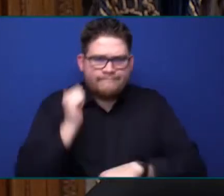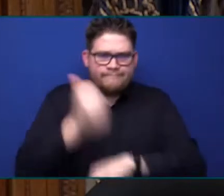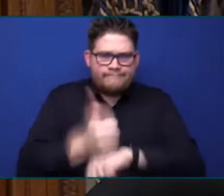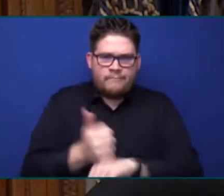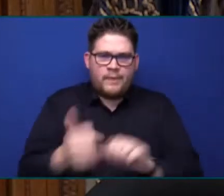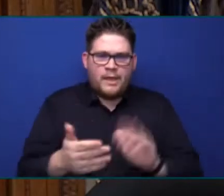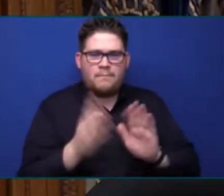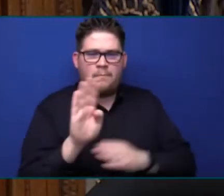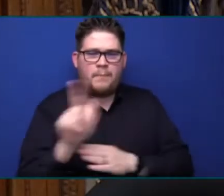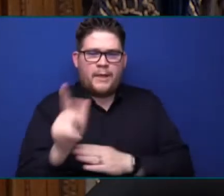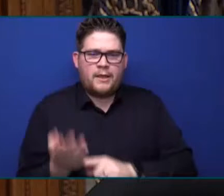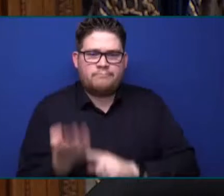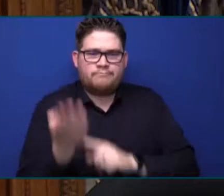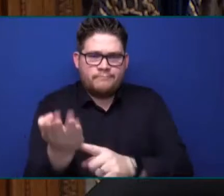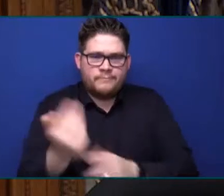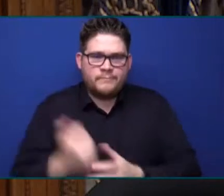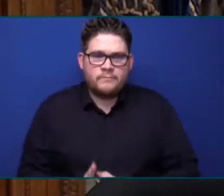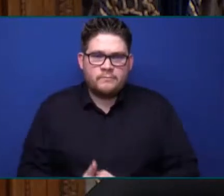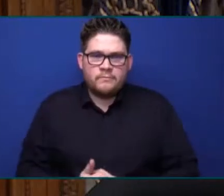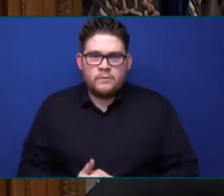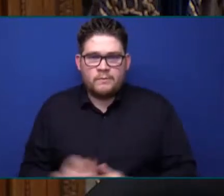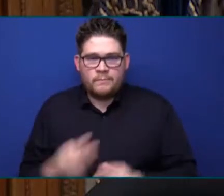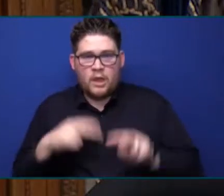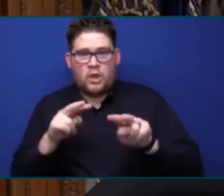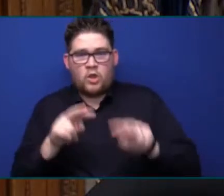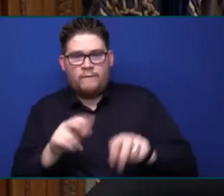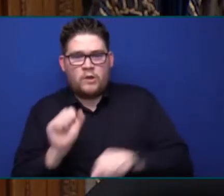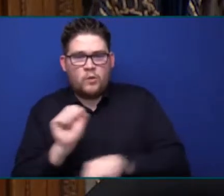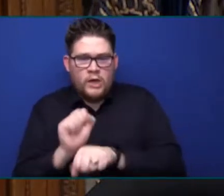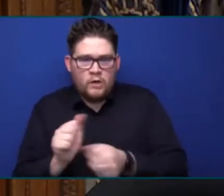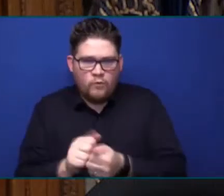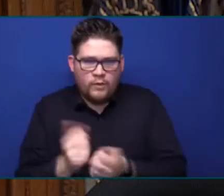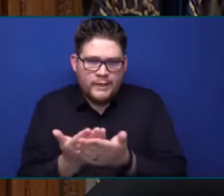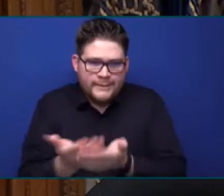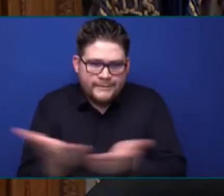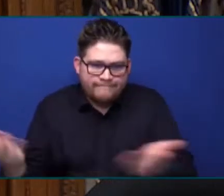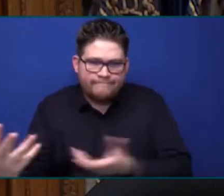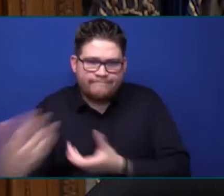individuals during the development of subsequent accessibility standards and regulations.